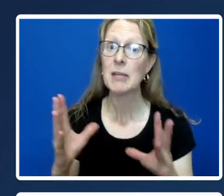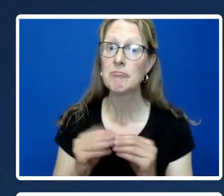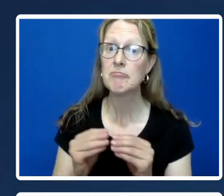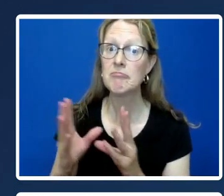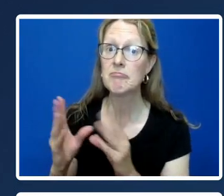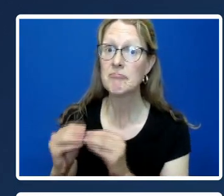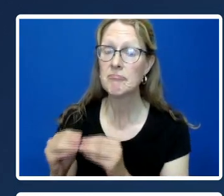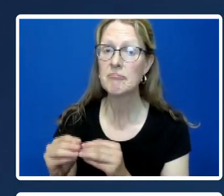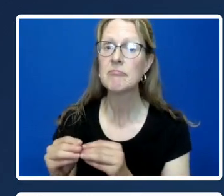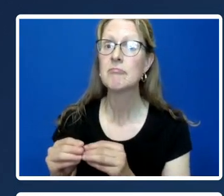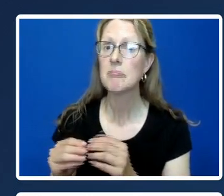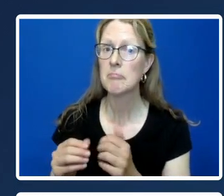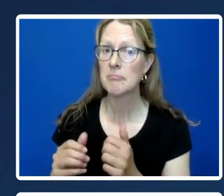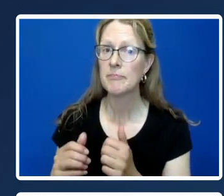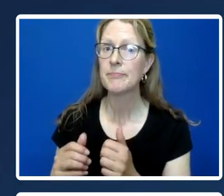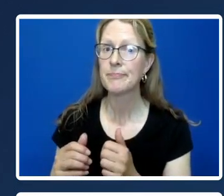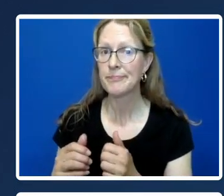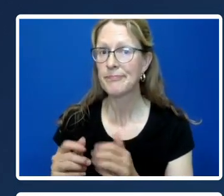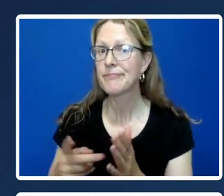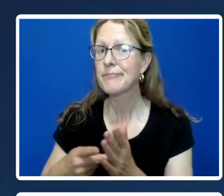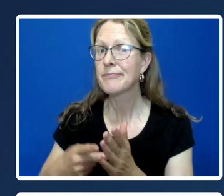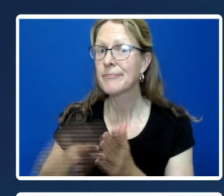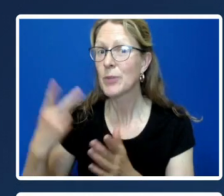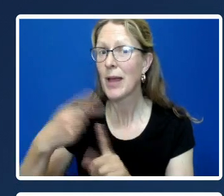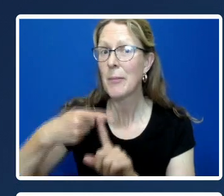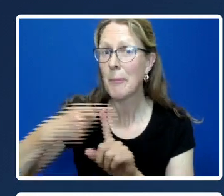So, I believe it was 10 sessions total. Ten was just the number,